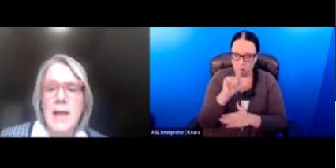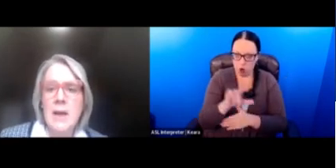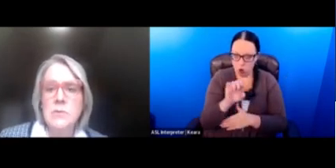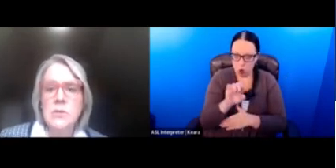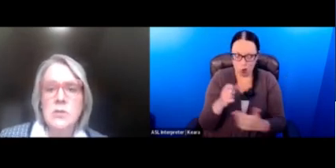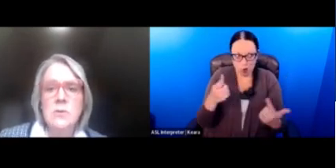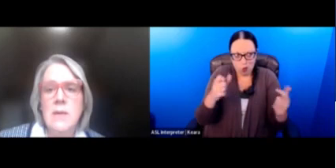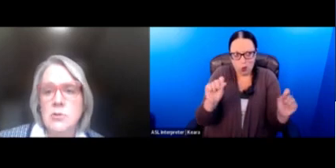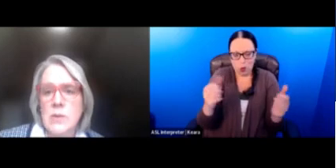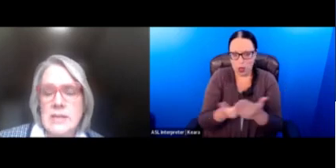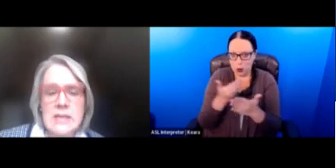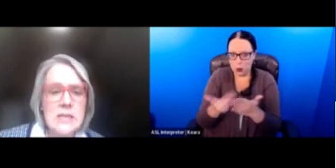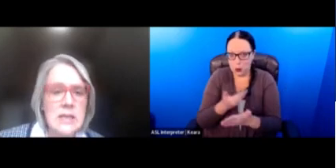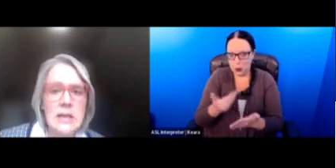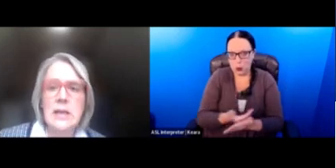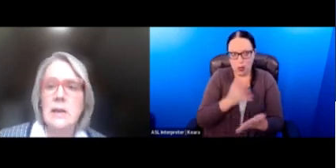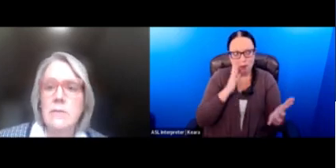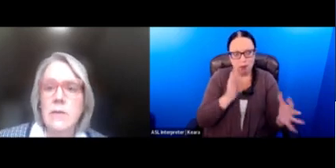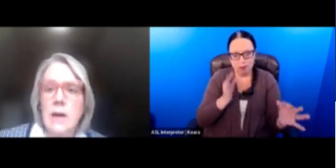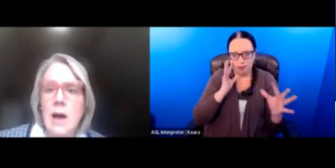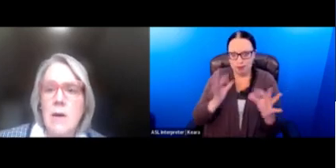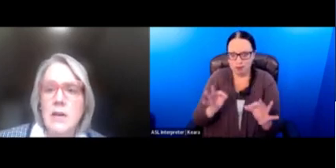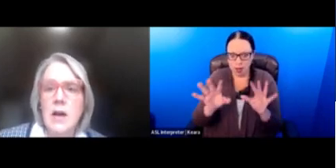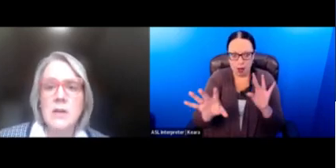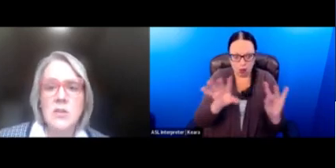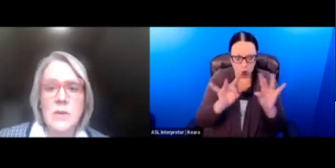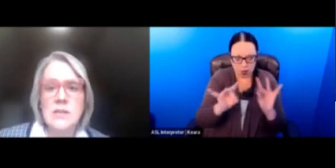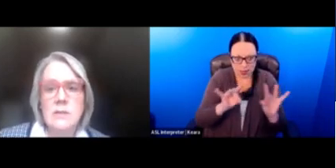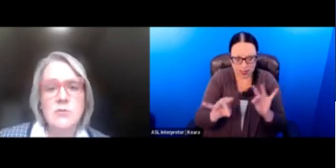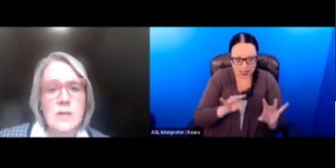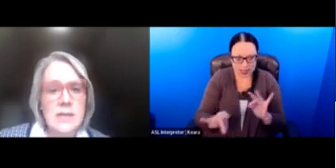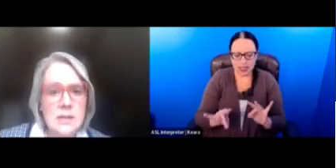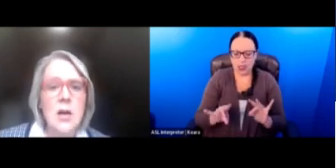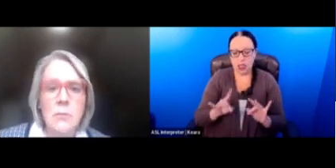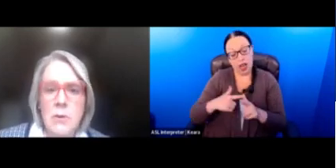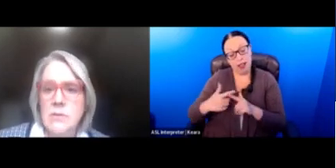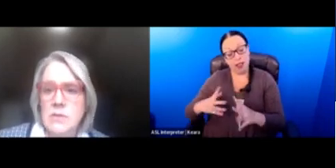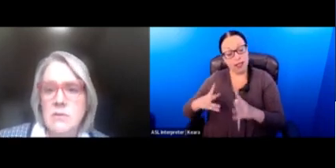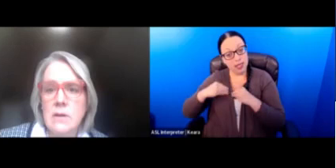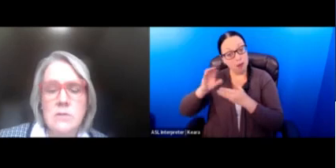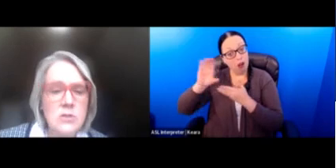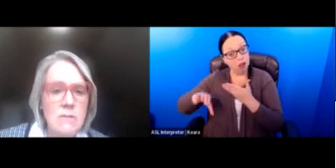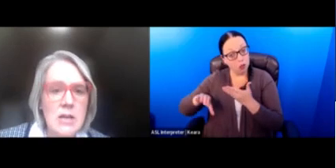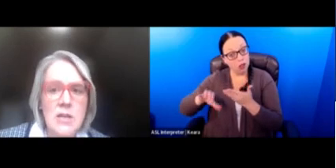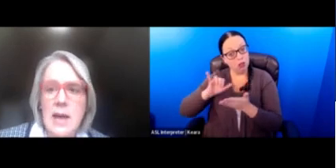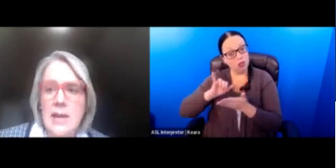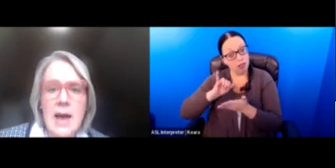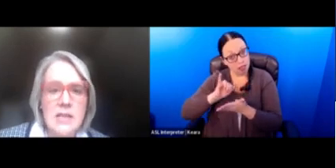being able to make choices and live the consequences of choices, promote self determination and high